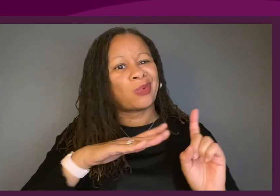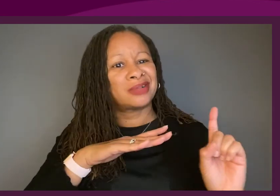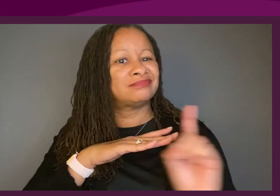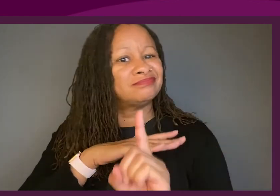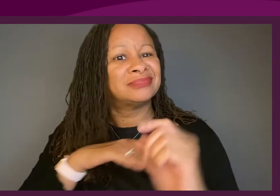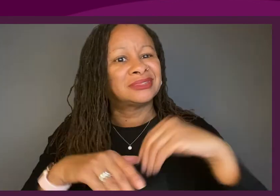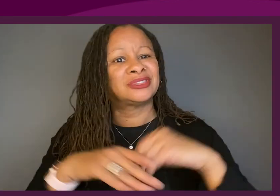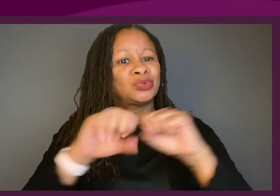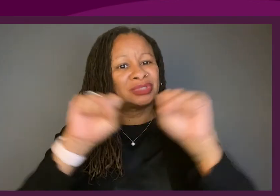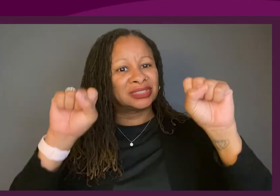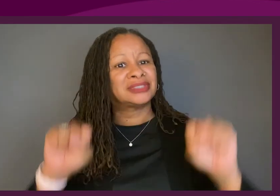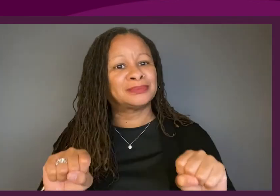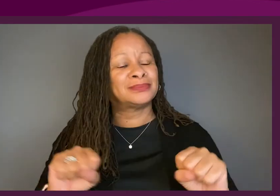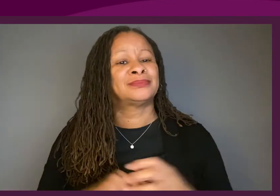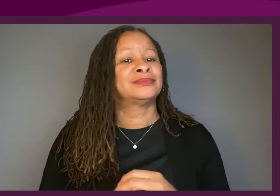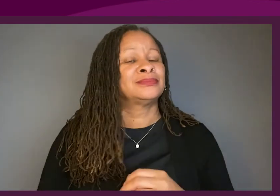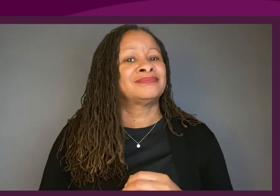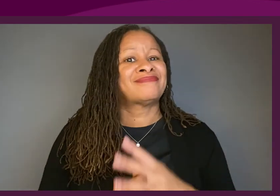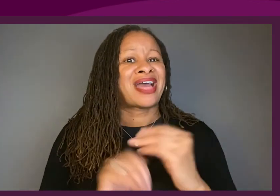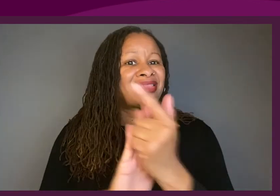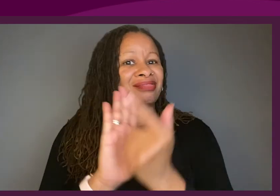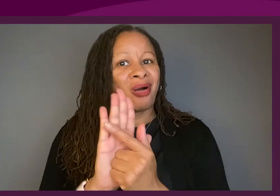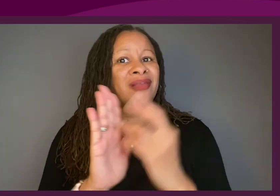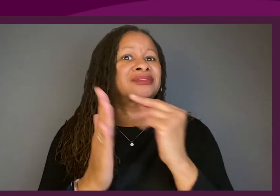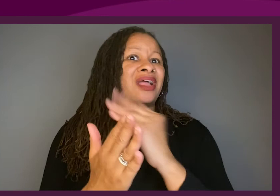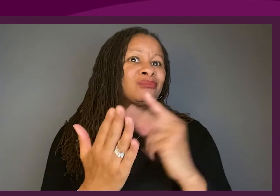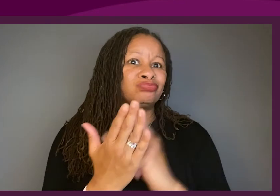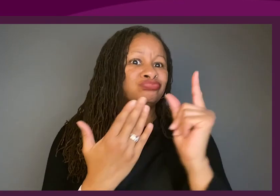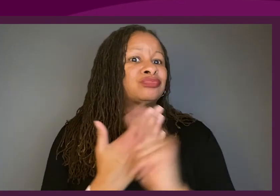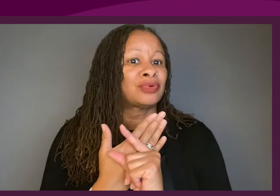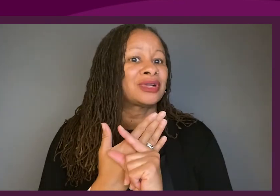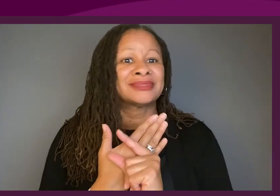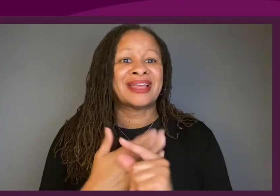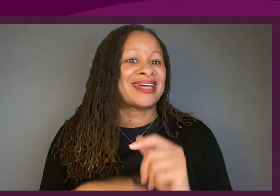We shouldn't have to fight just to be part of our world and we shouldn't be ignored simply